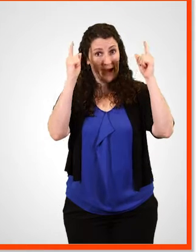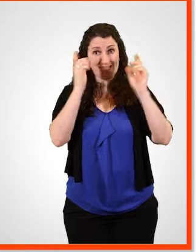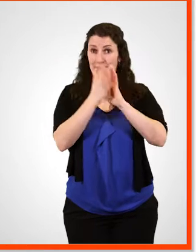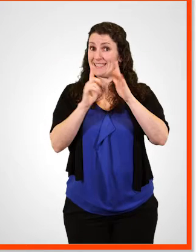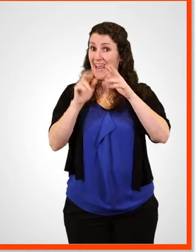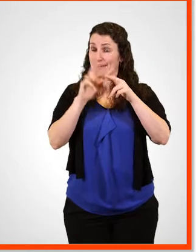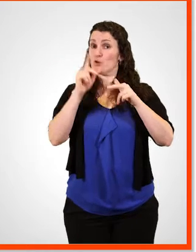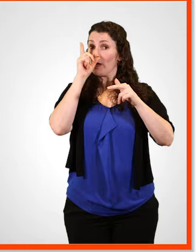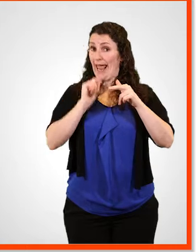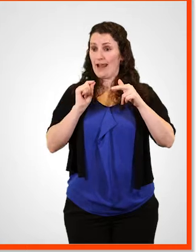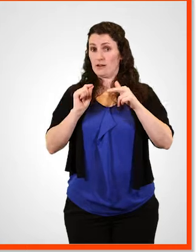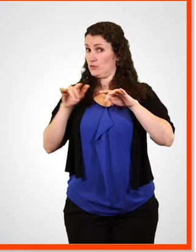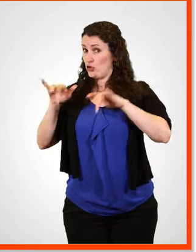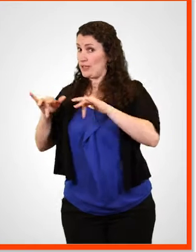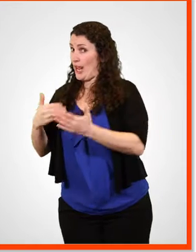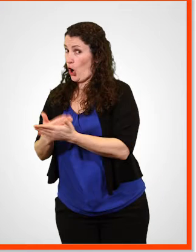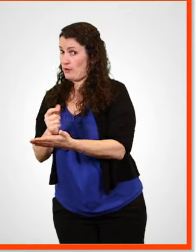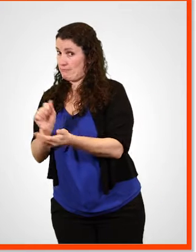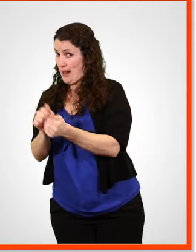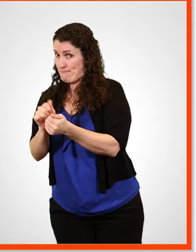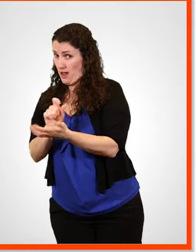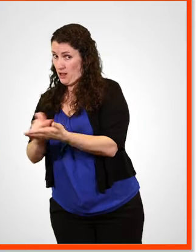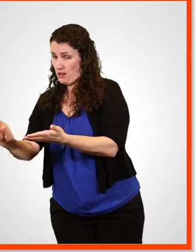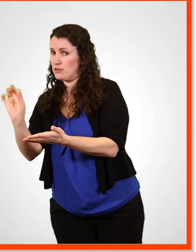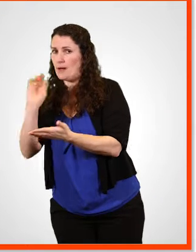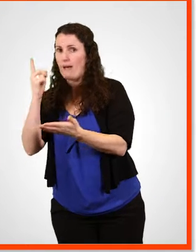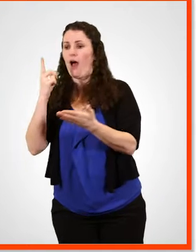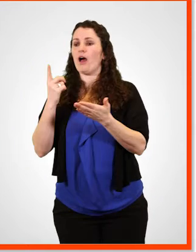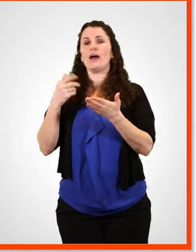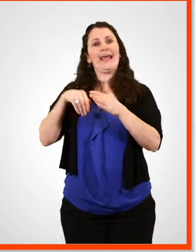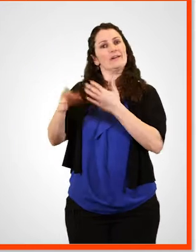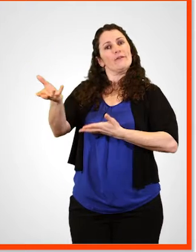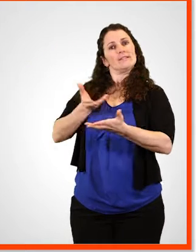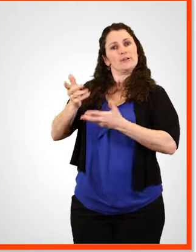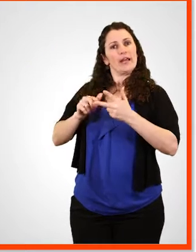when we now have print you'll be able to do it more readily. So at this stage we're teaching the students